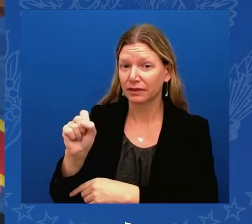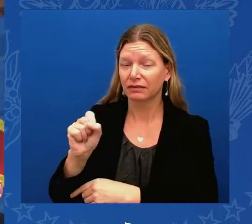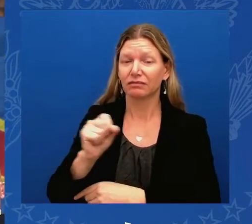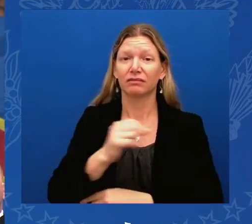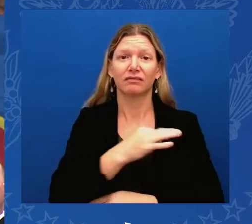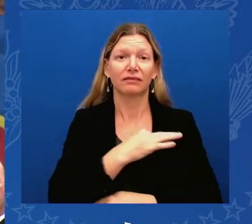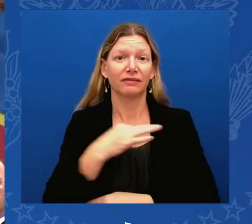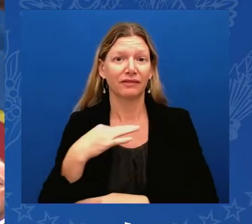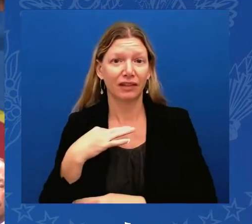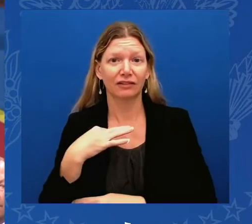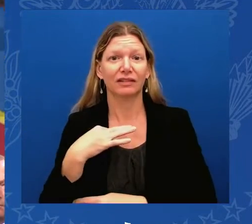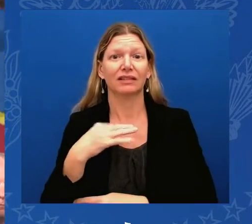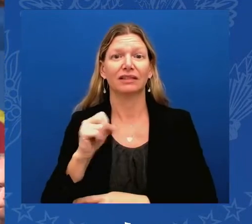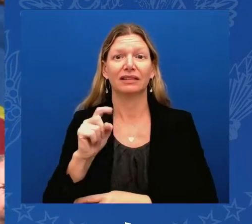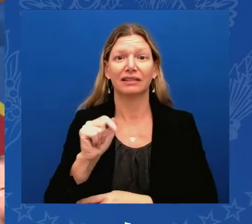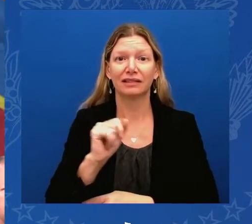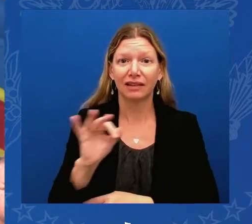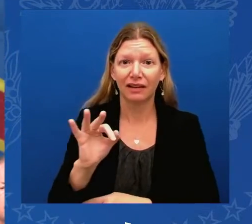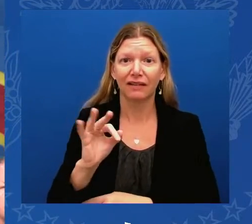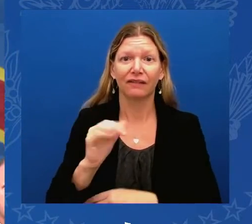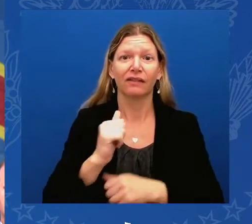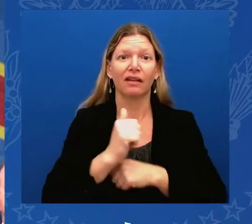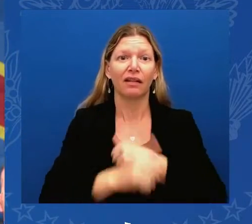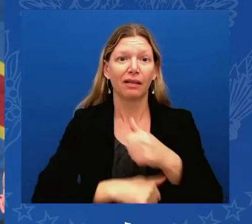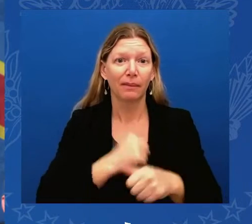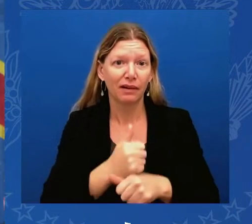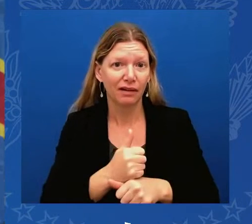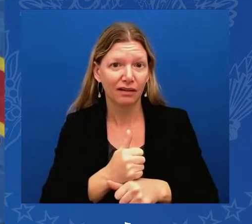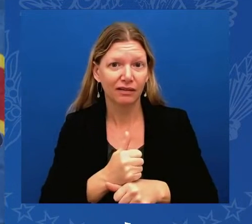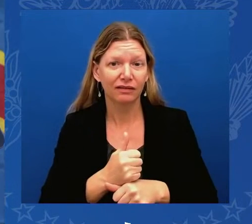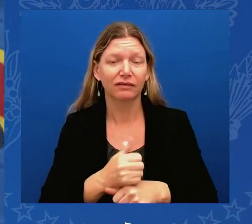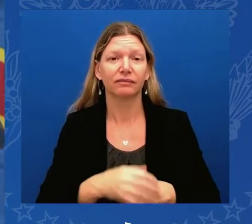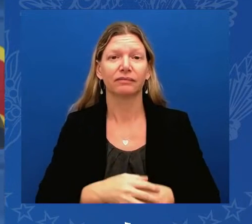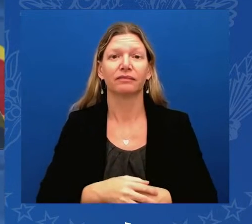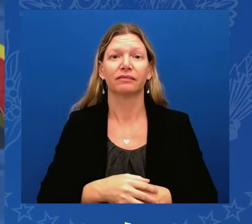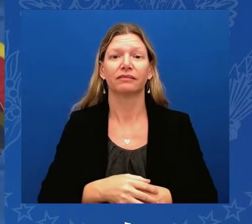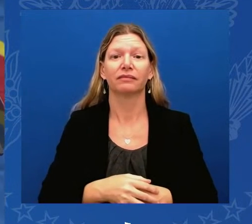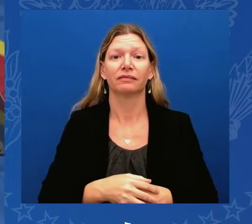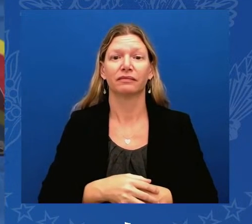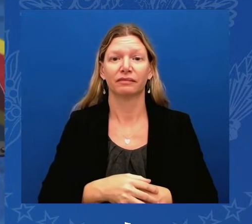And a special thanks -- I'll ask all the folks who helped you get here --